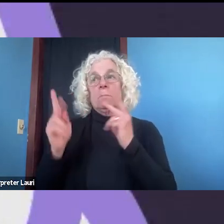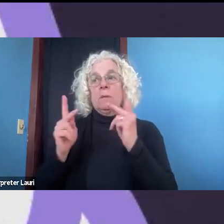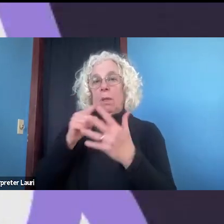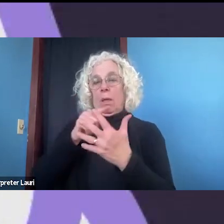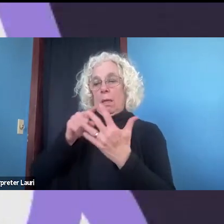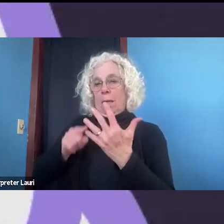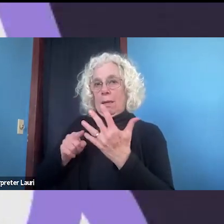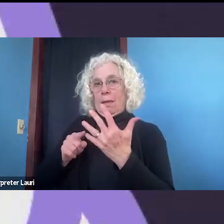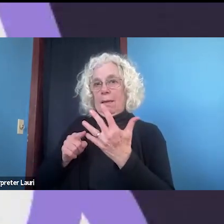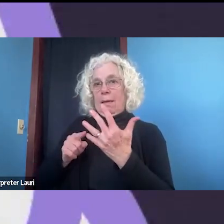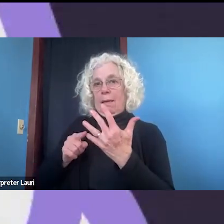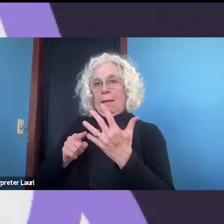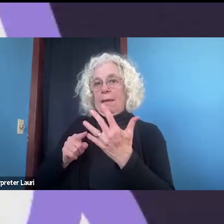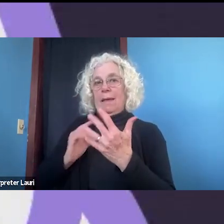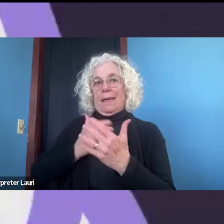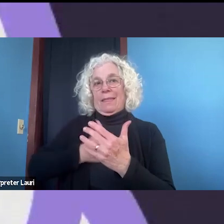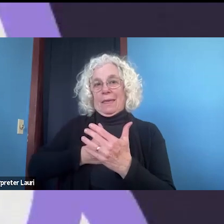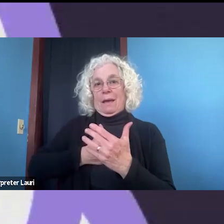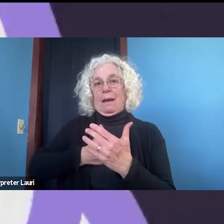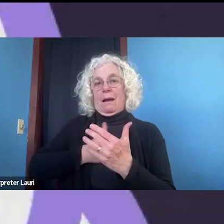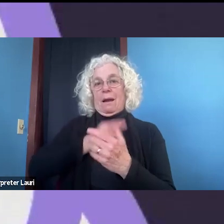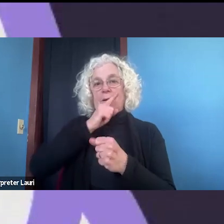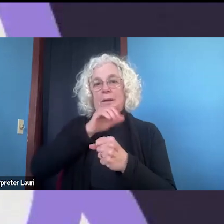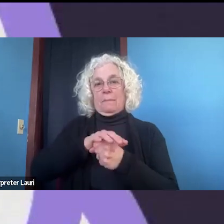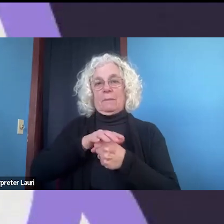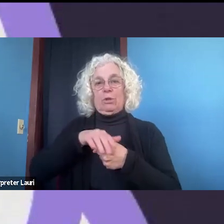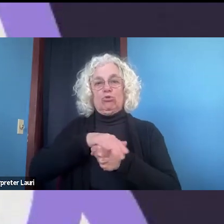affirmed commitment to local agencies along with the local arts